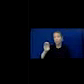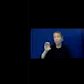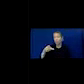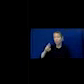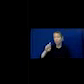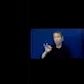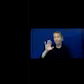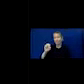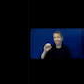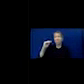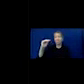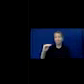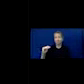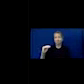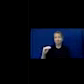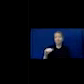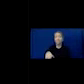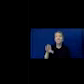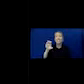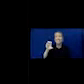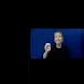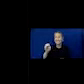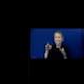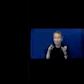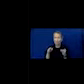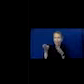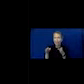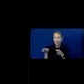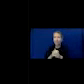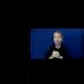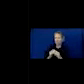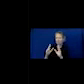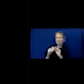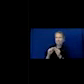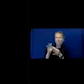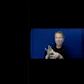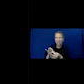Then we look at customized employment planning and meetings around that, followed up by the